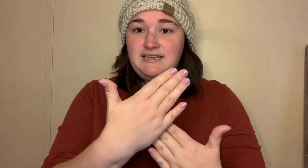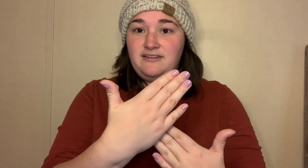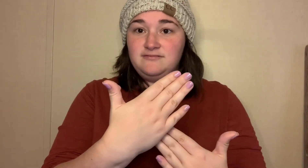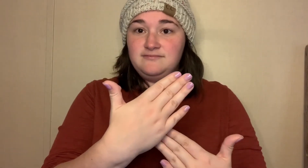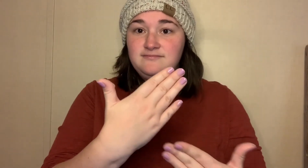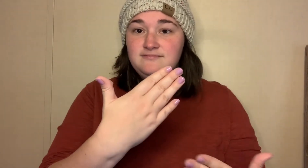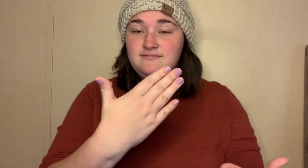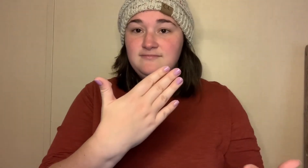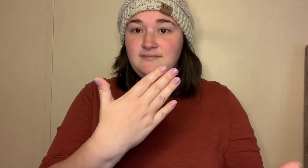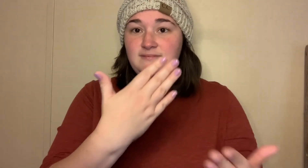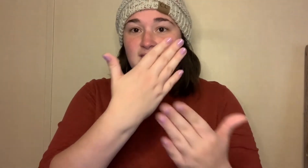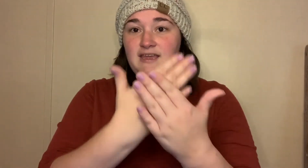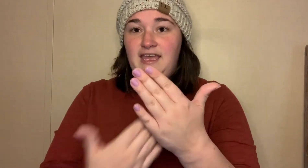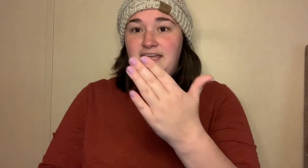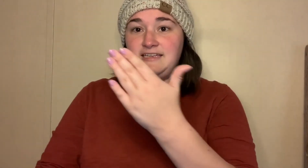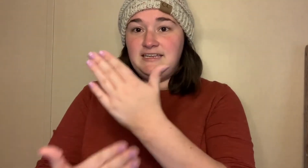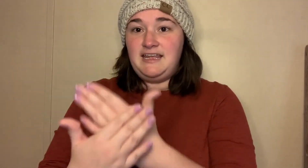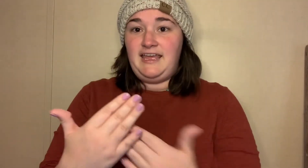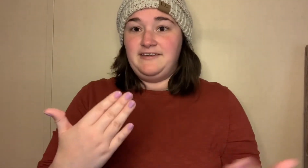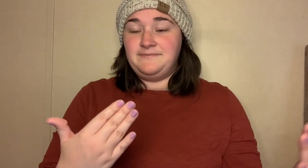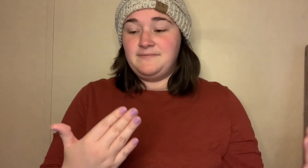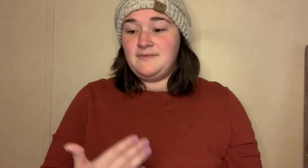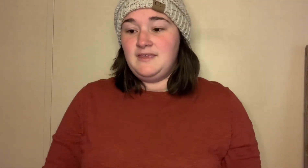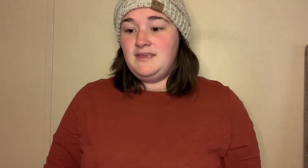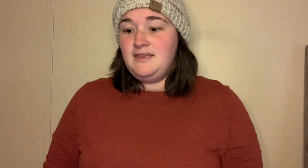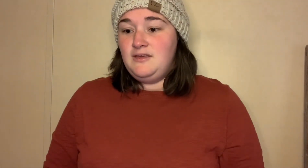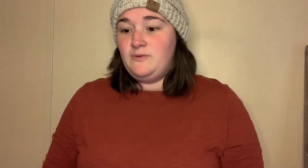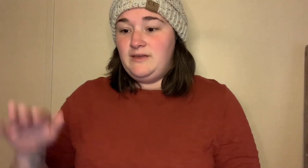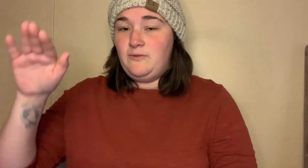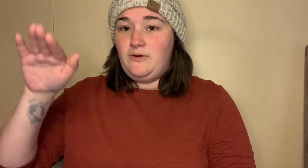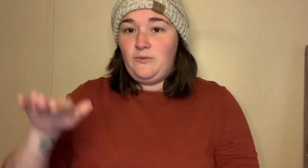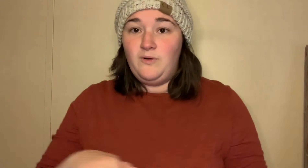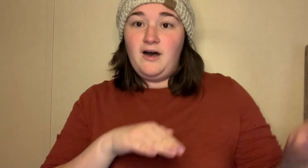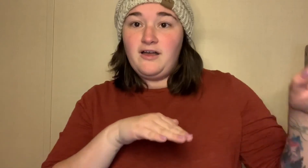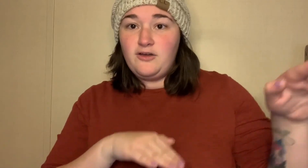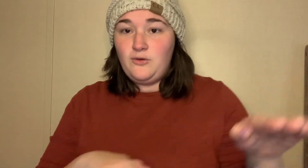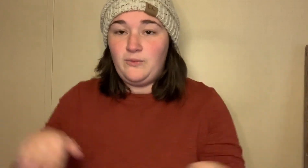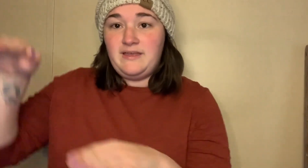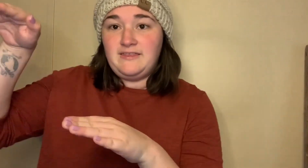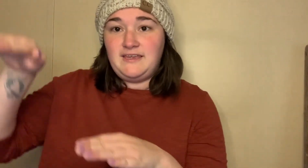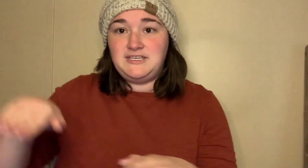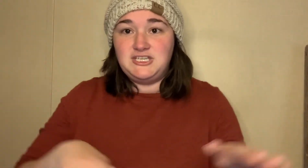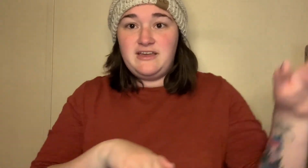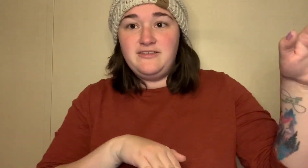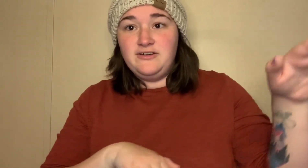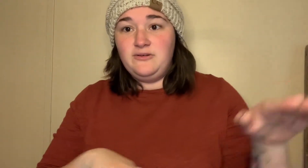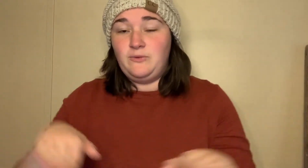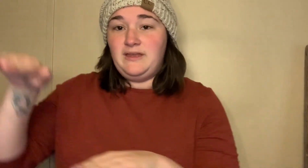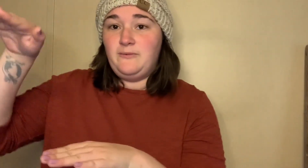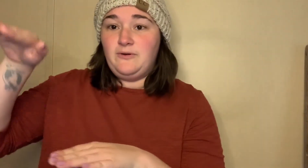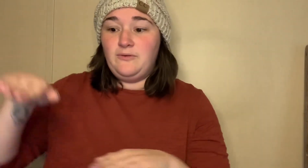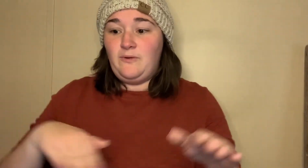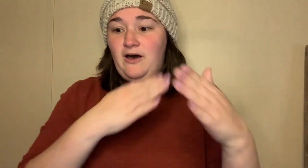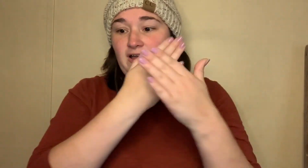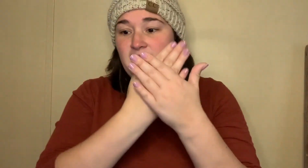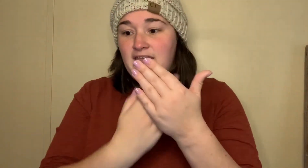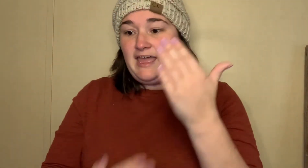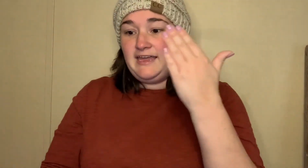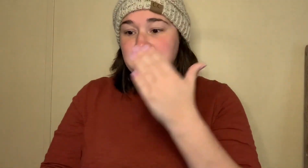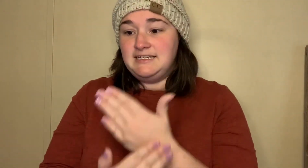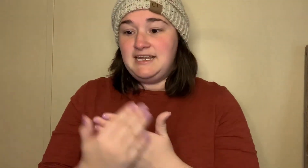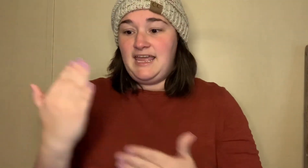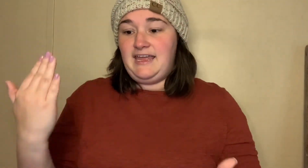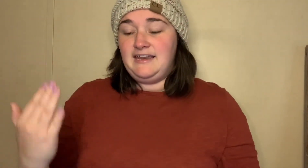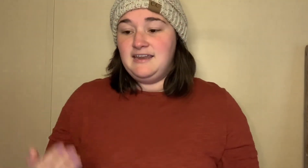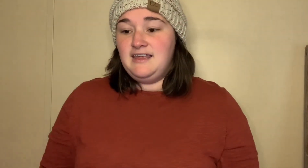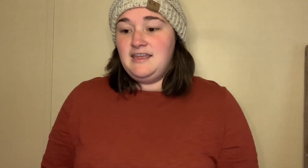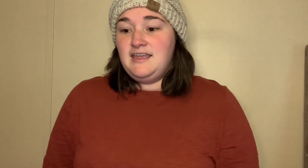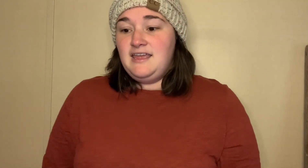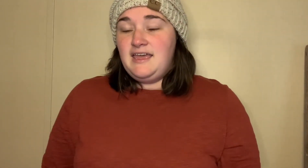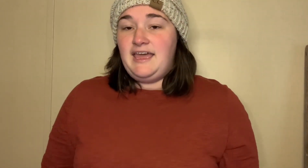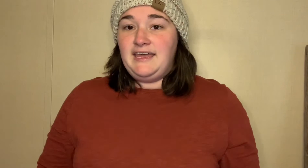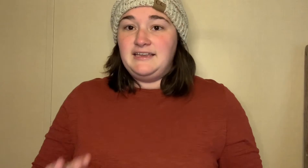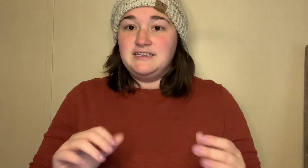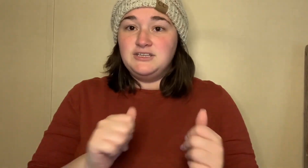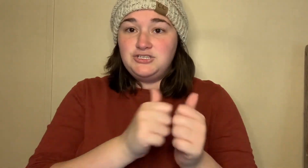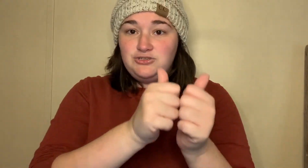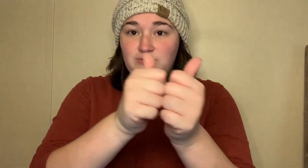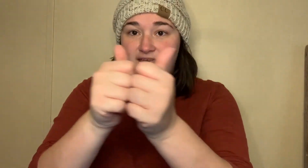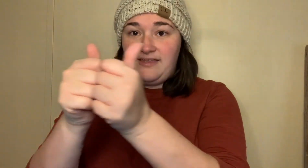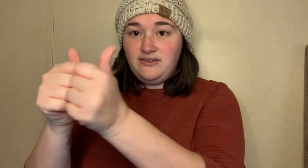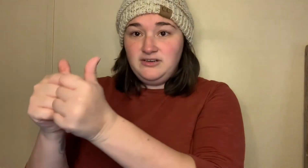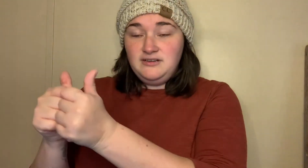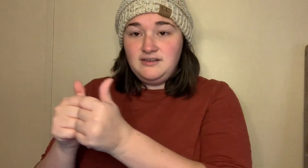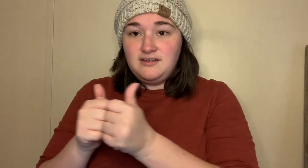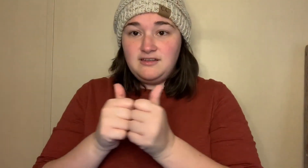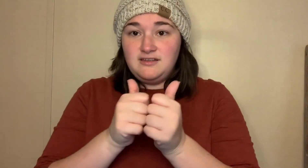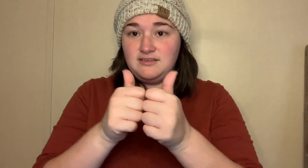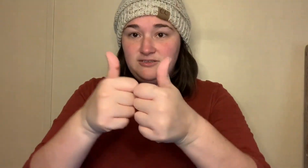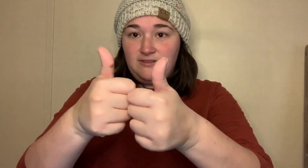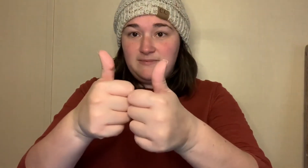hand in hand we will walk with each other we will walk hand in hand and together two